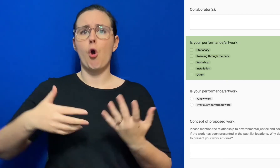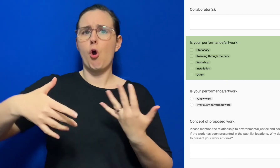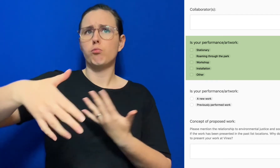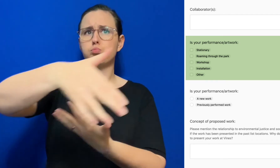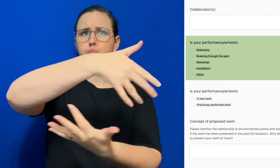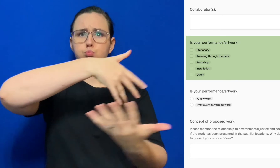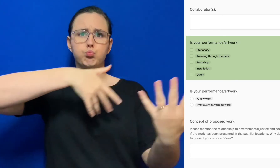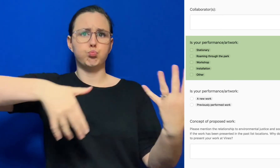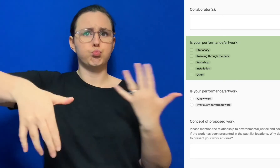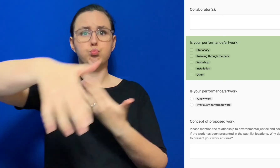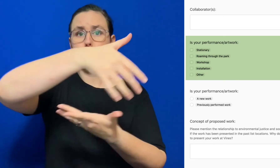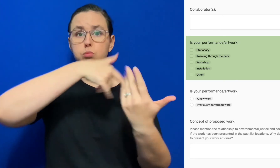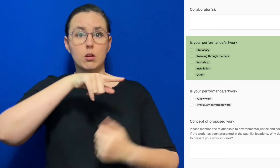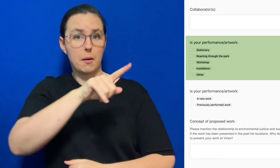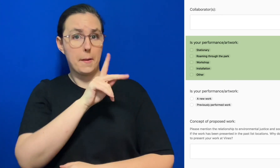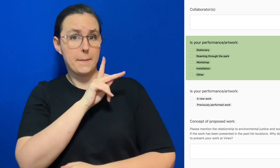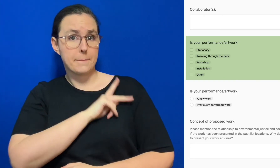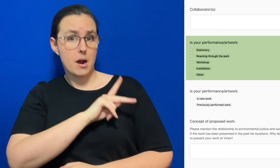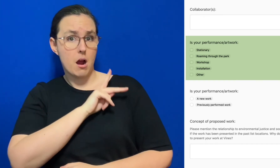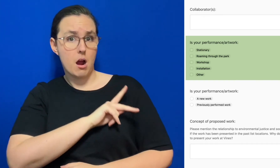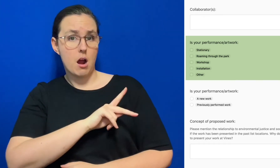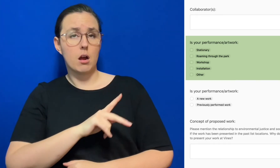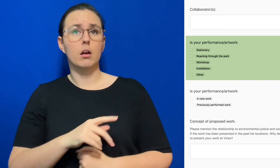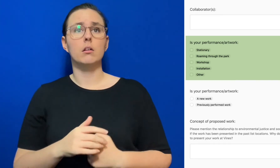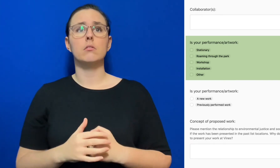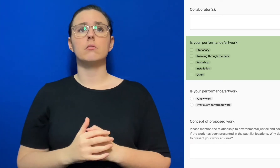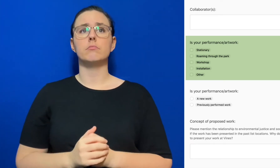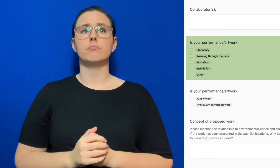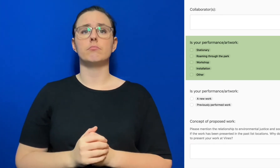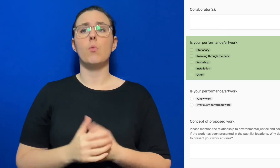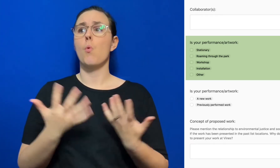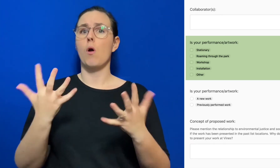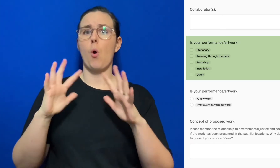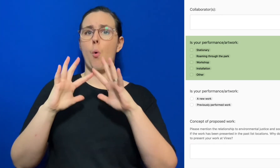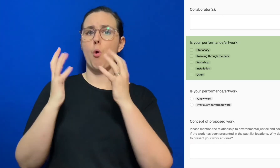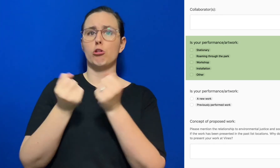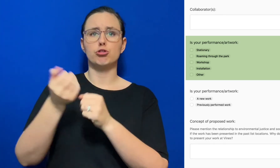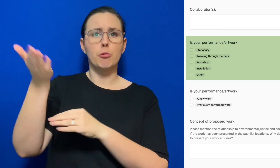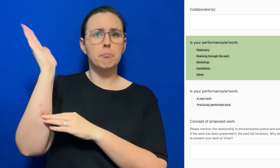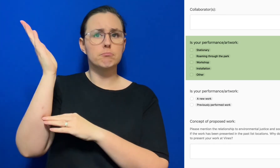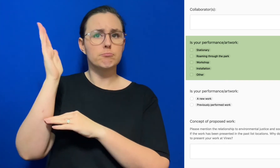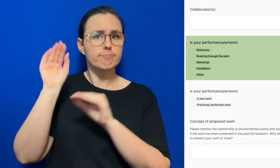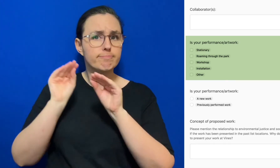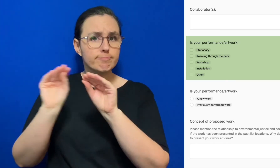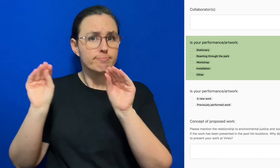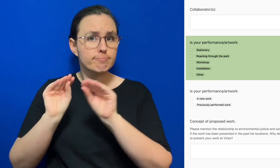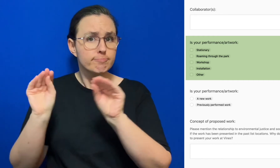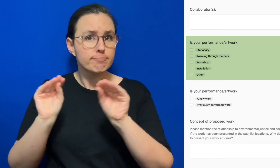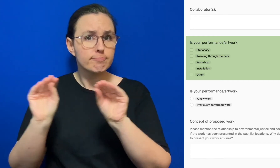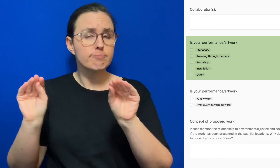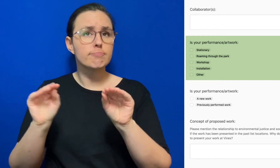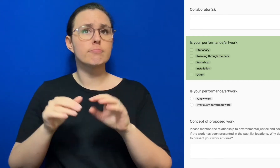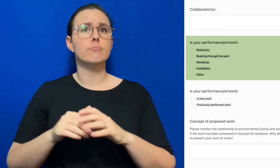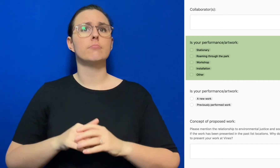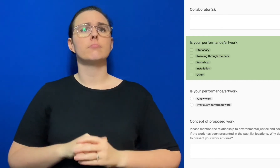Roaming through the park Workshop